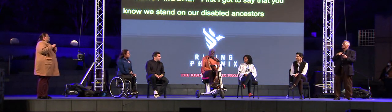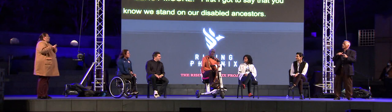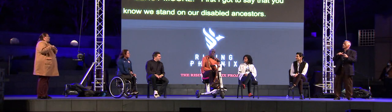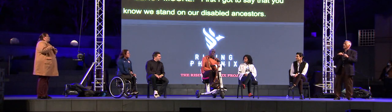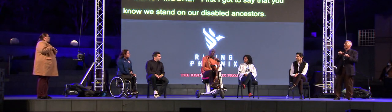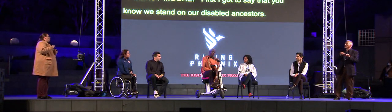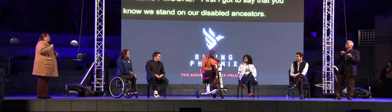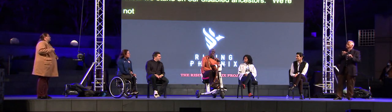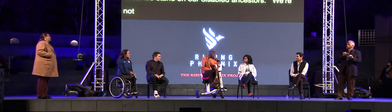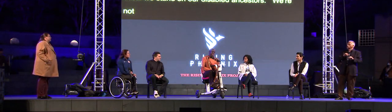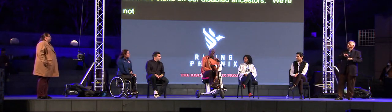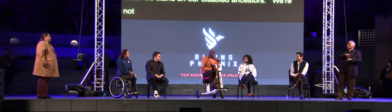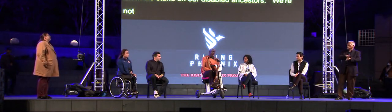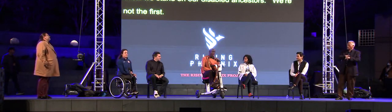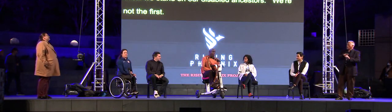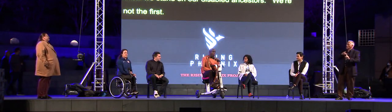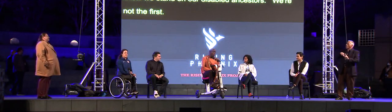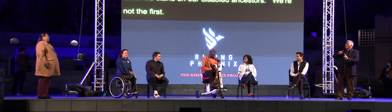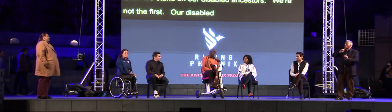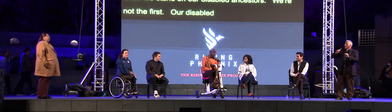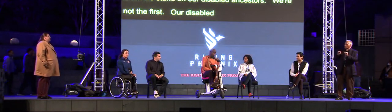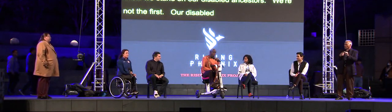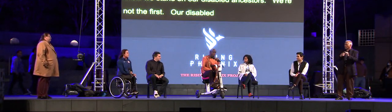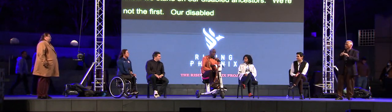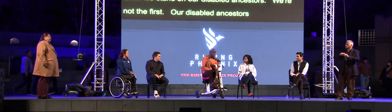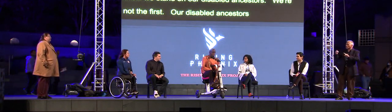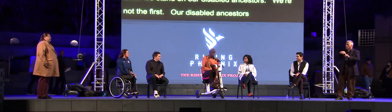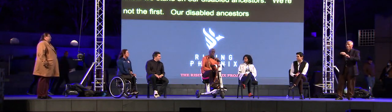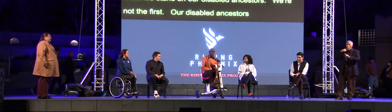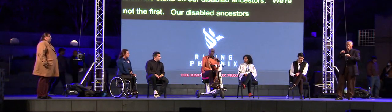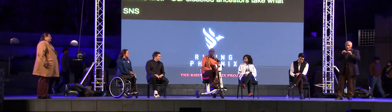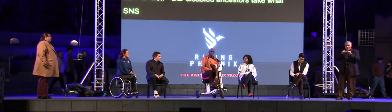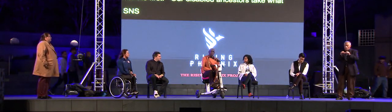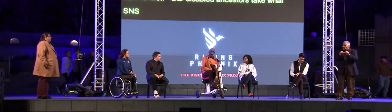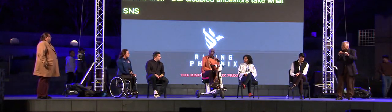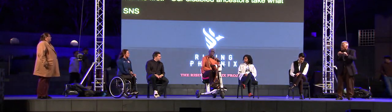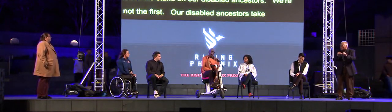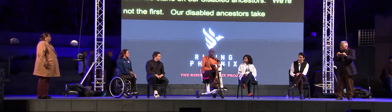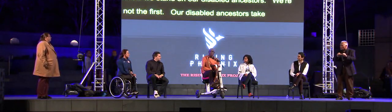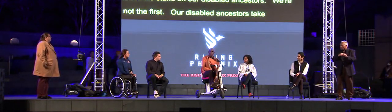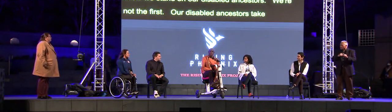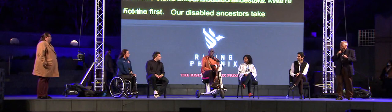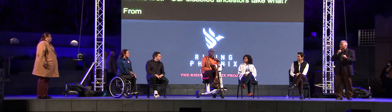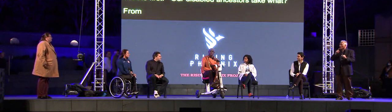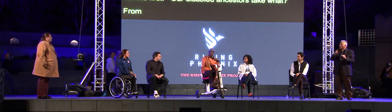You are disabled, to just kick butt, from the Blues to [? Ed ?] Roberts.